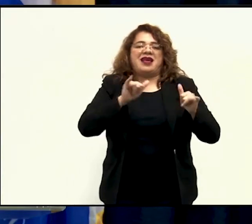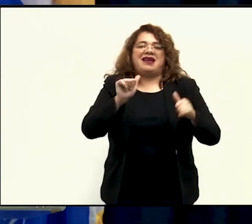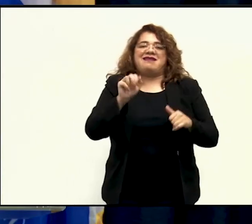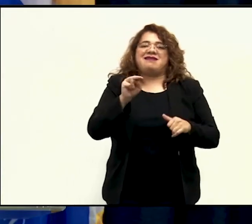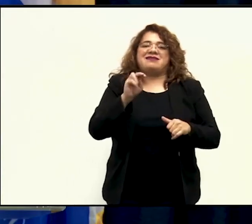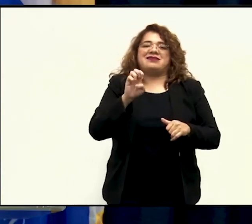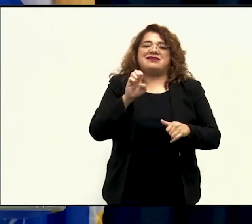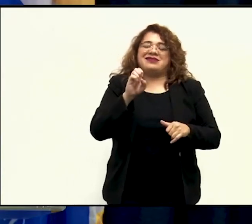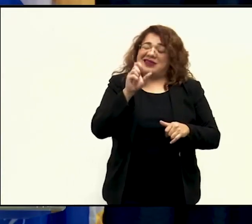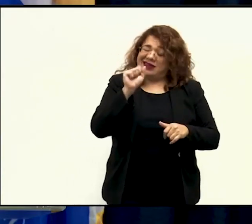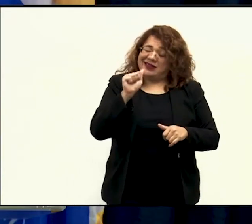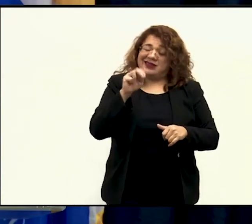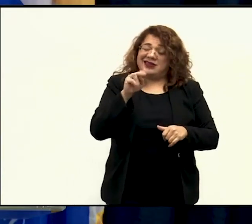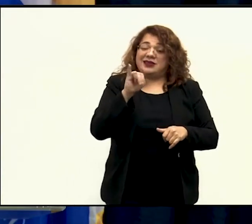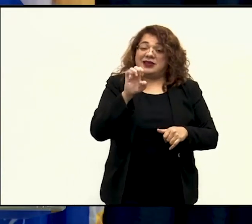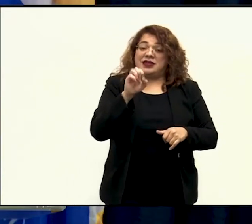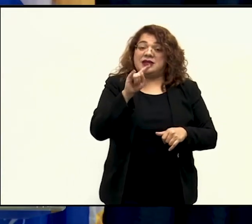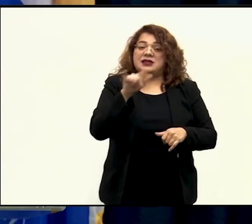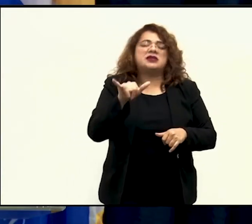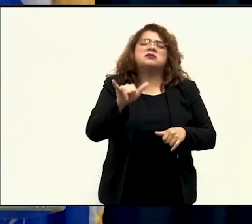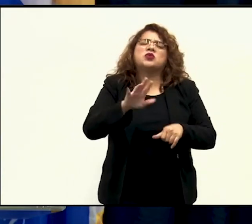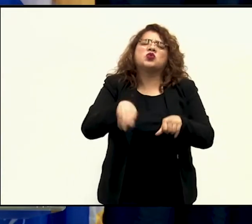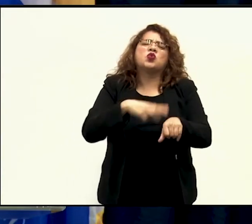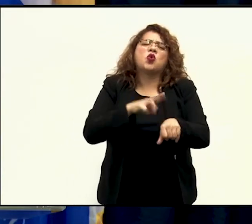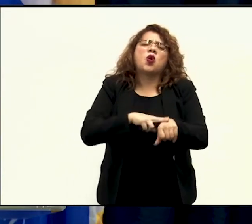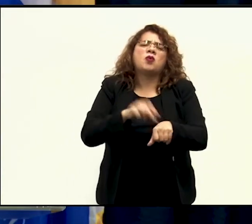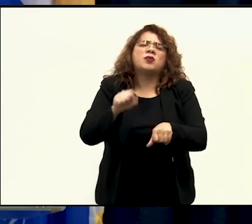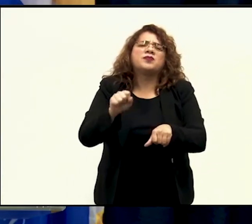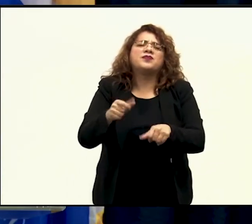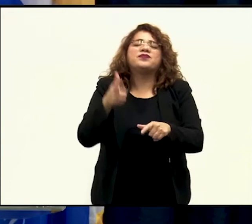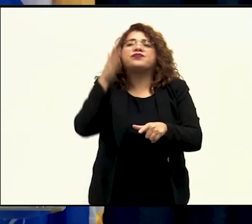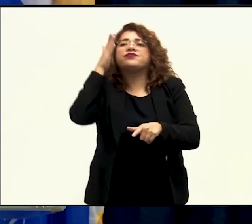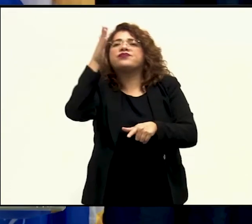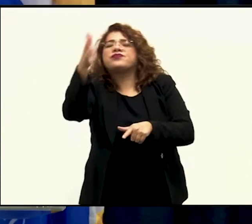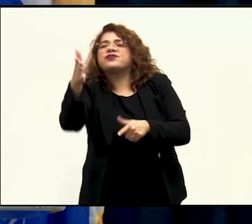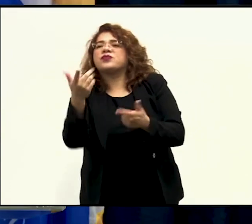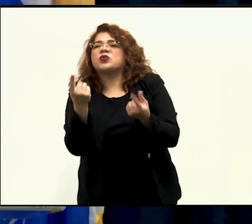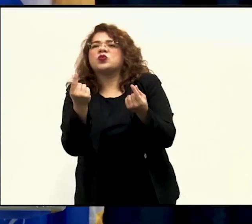For some, it just seems more uncertain that it did pre-pandemic and it's particularly